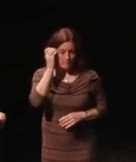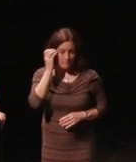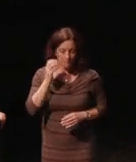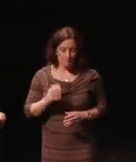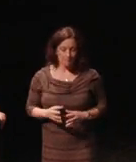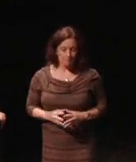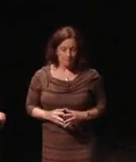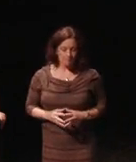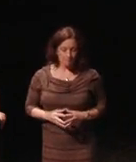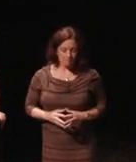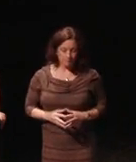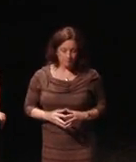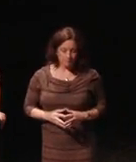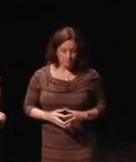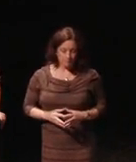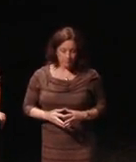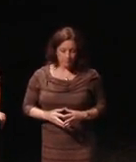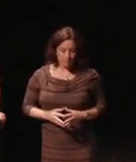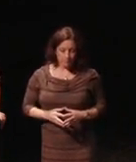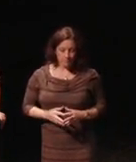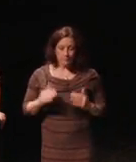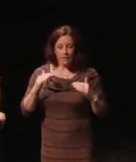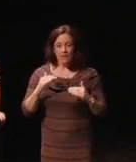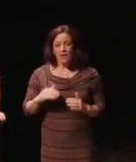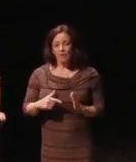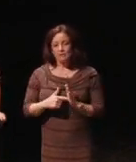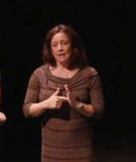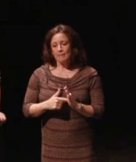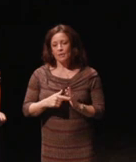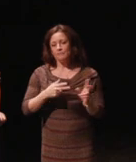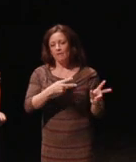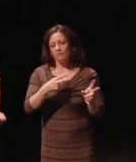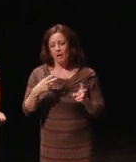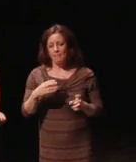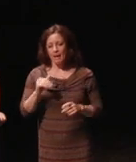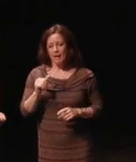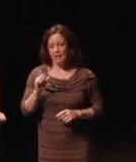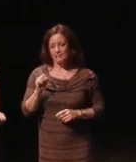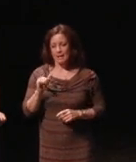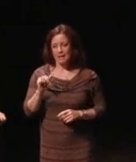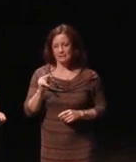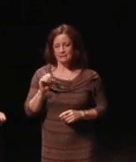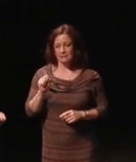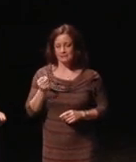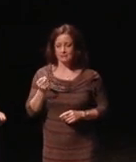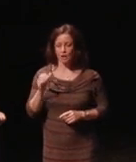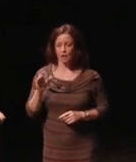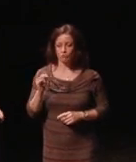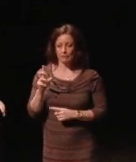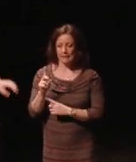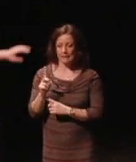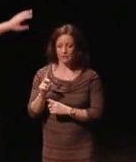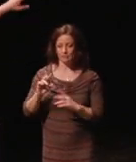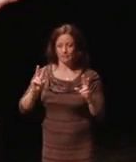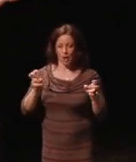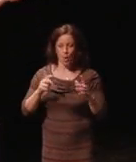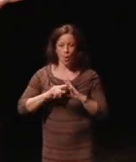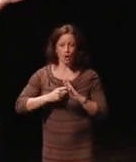Another example of this is from Assassin's Creed Origins. This is a different kind of options. You just got two very simple options here.